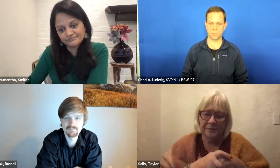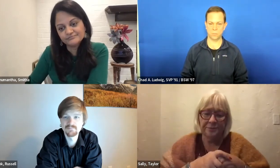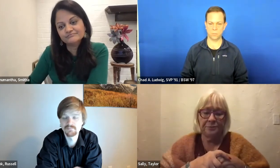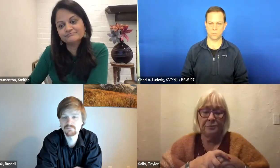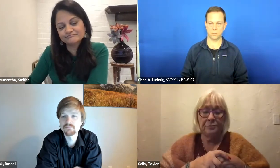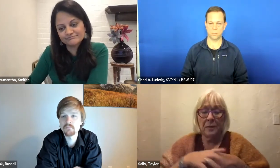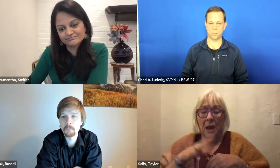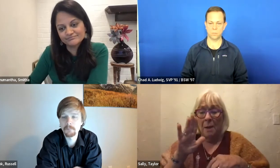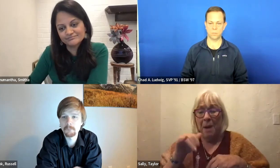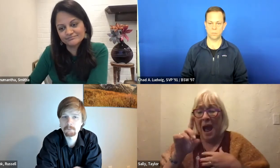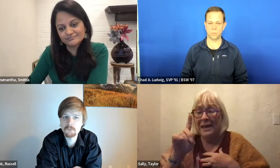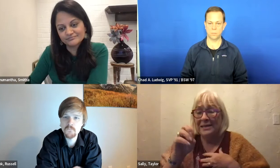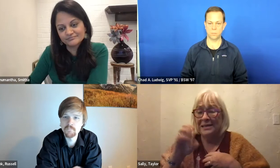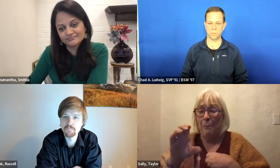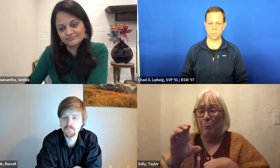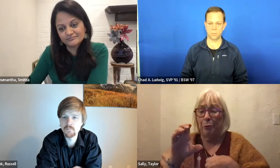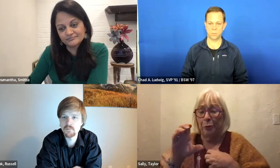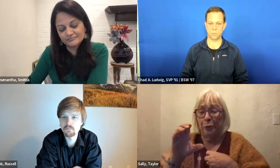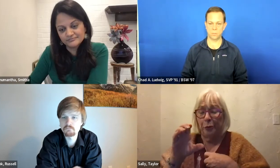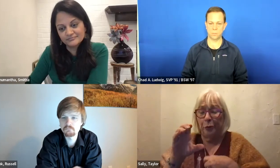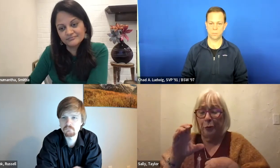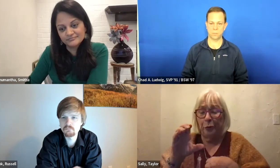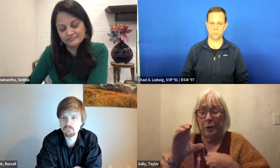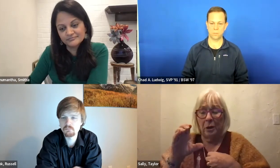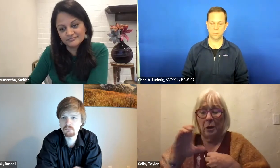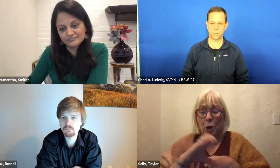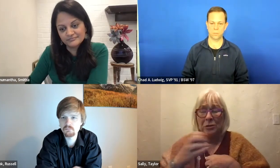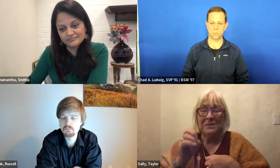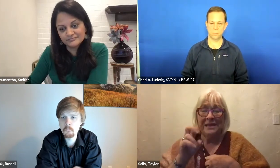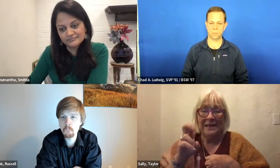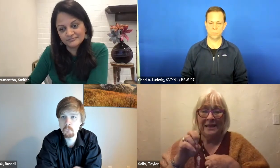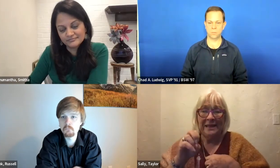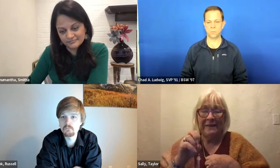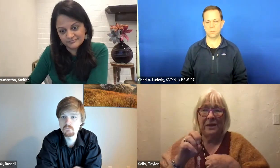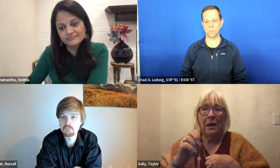he declined quick. He couldn't walk, and by December of 2020--